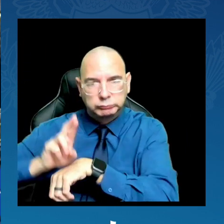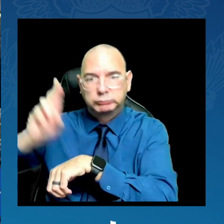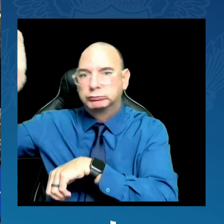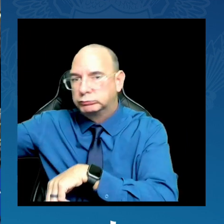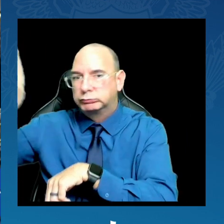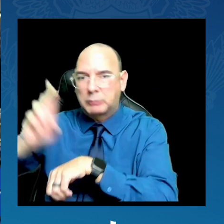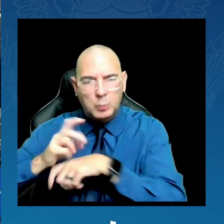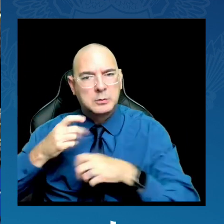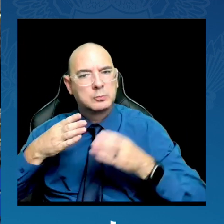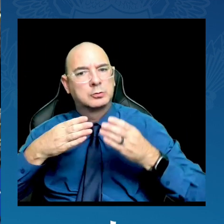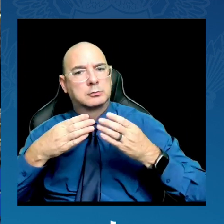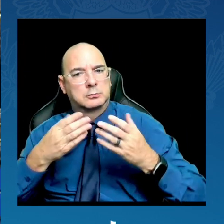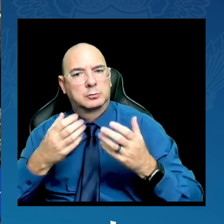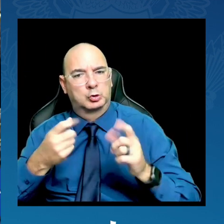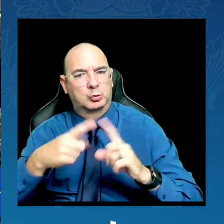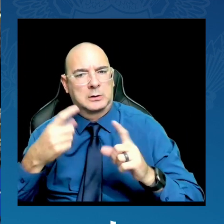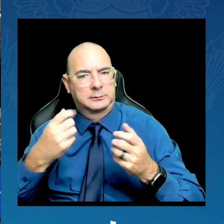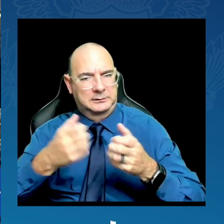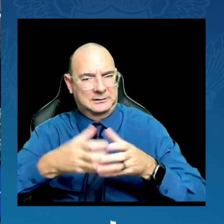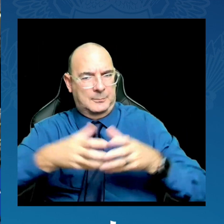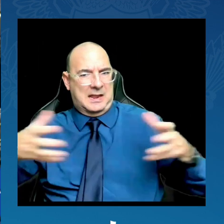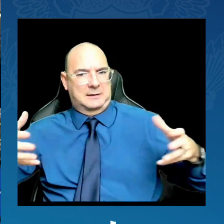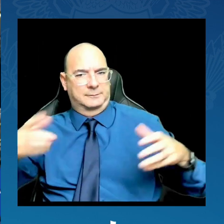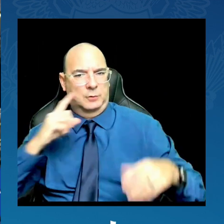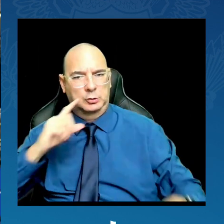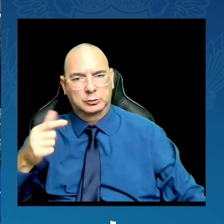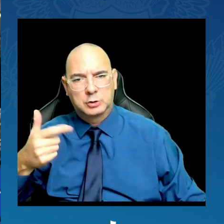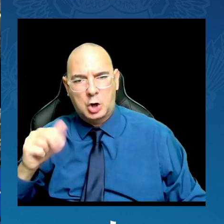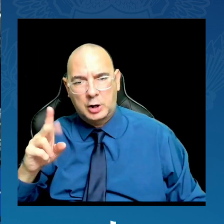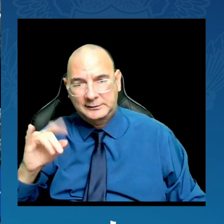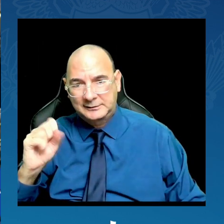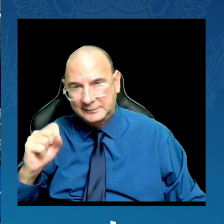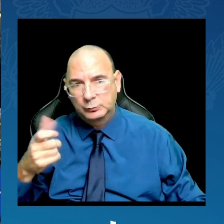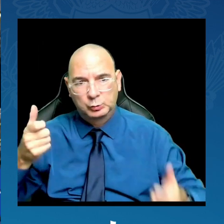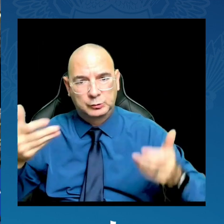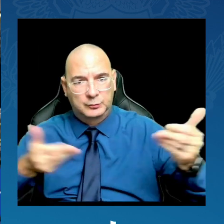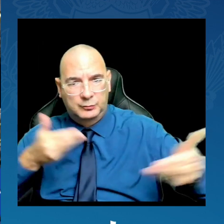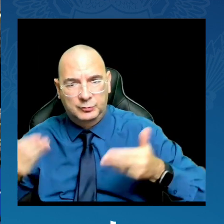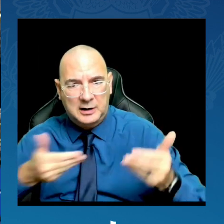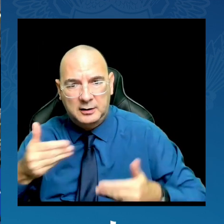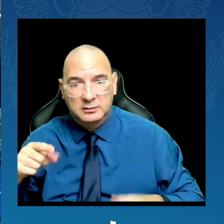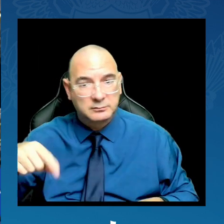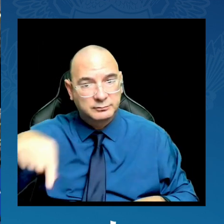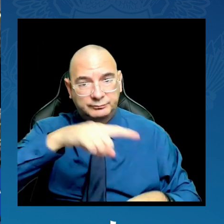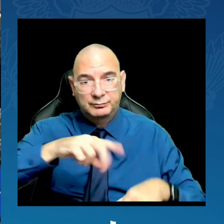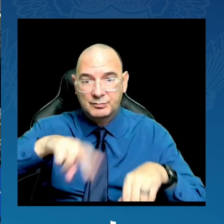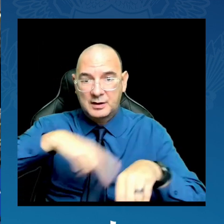we are inviting other spacefaring nations to join in a common vision, a practical set of principles grounded